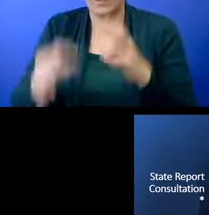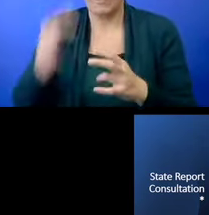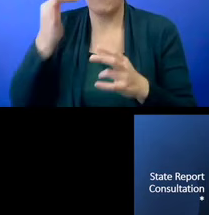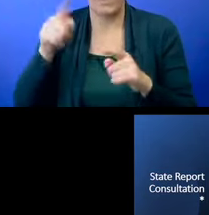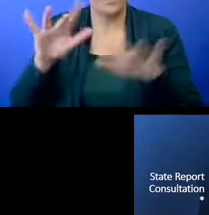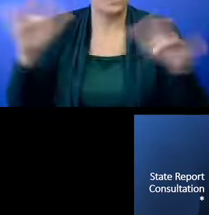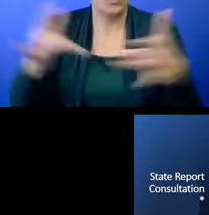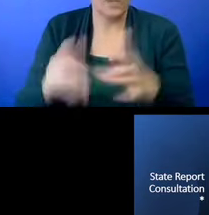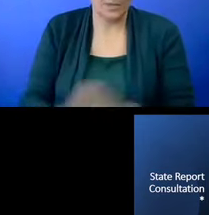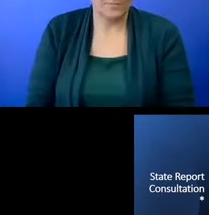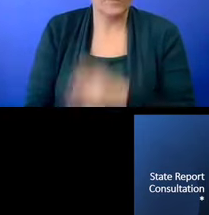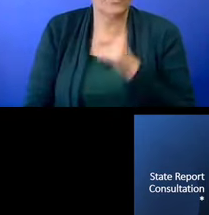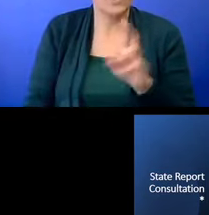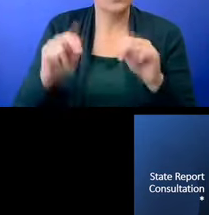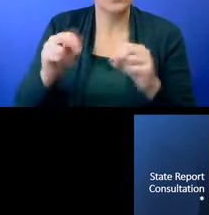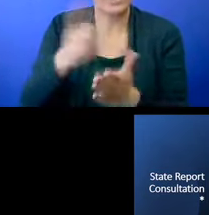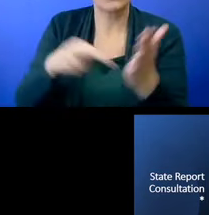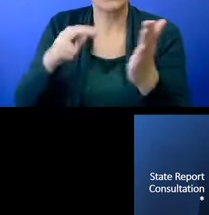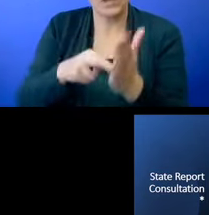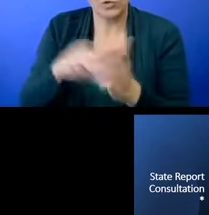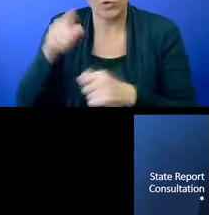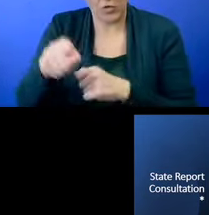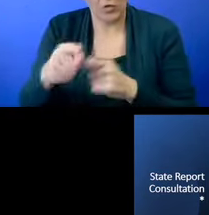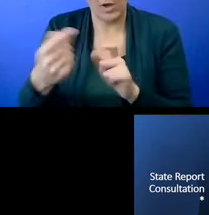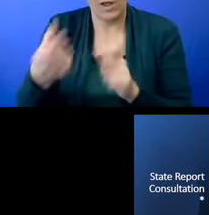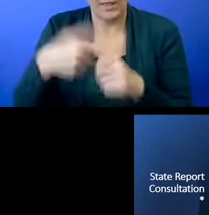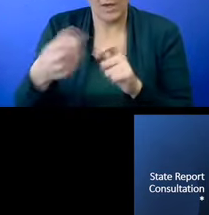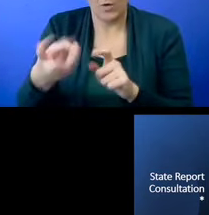You can sign up to be notified of those public consultation events.